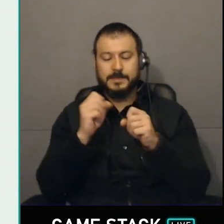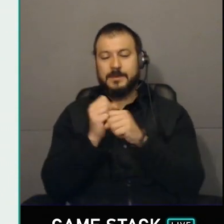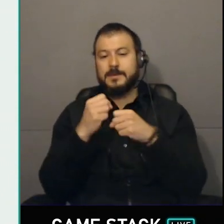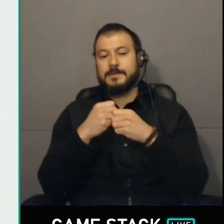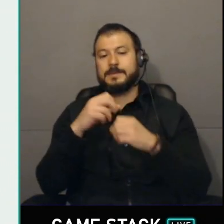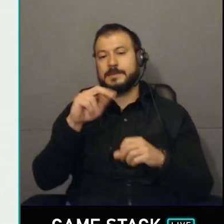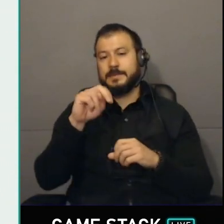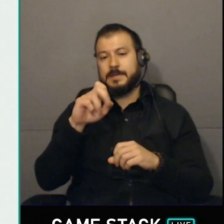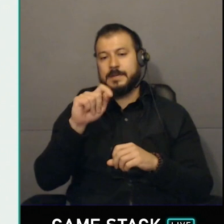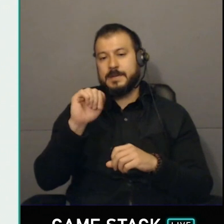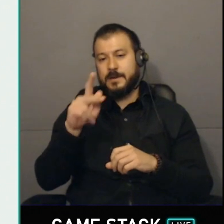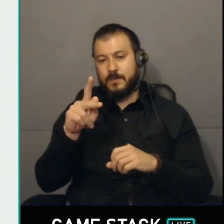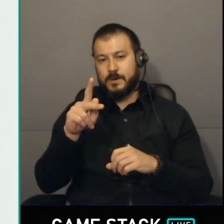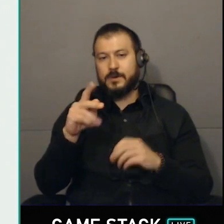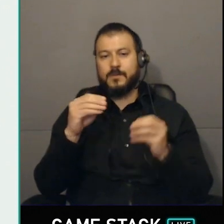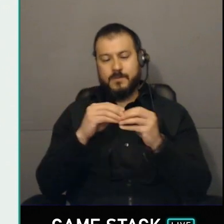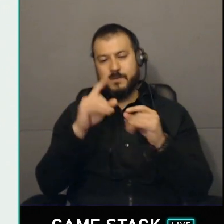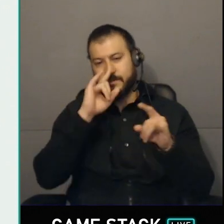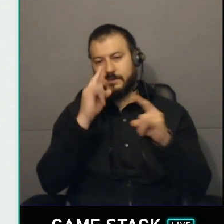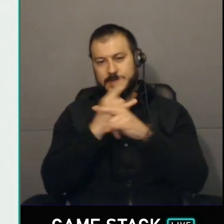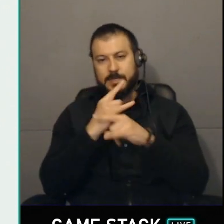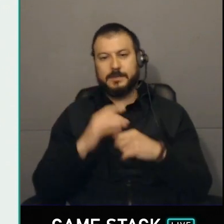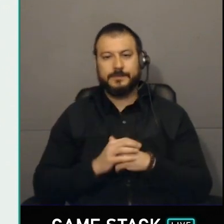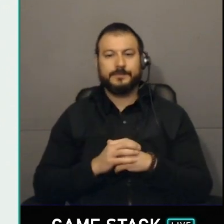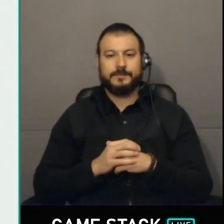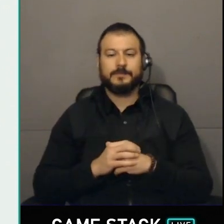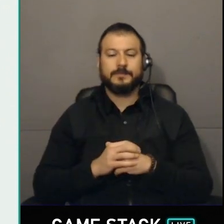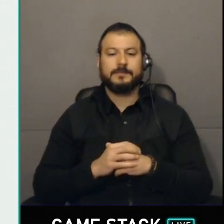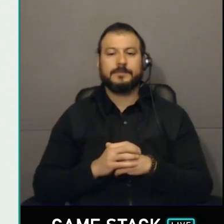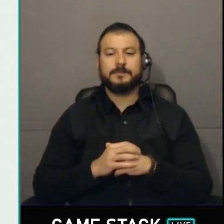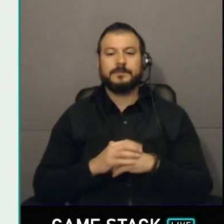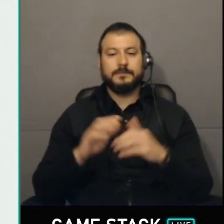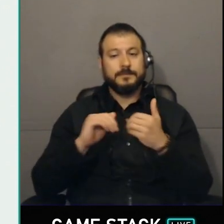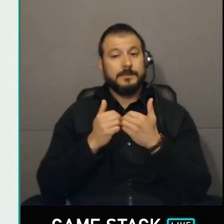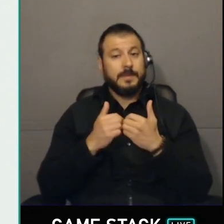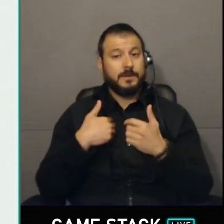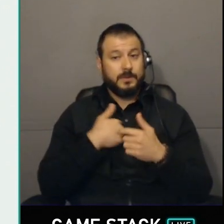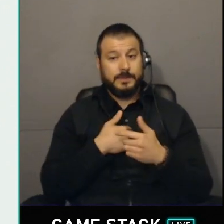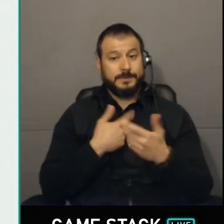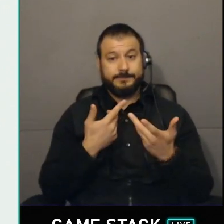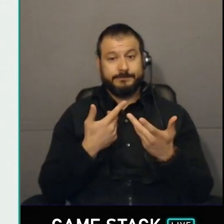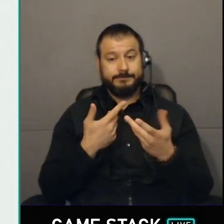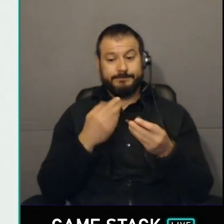So how do we square this circle of not having a cache, but wanting a stable stack?